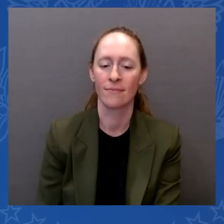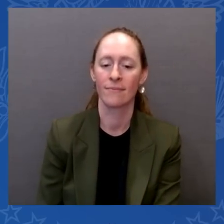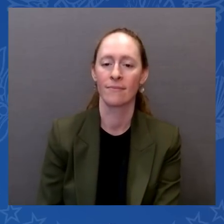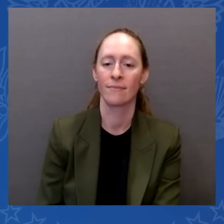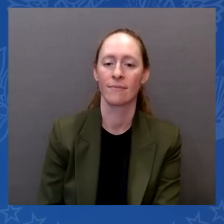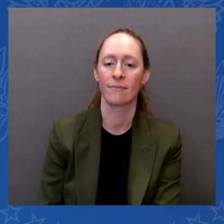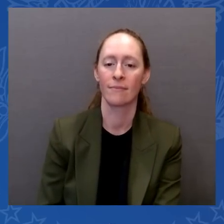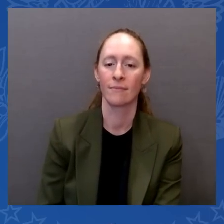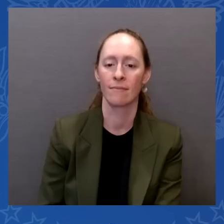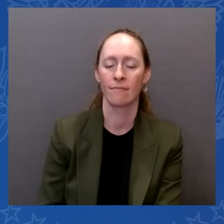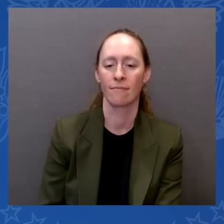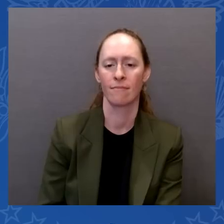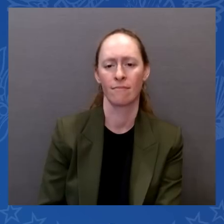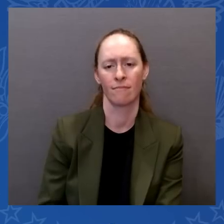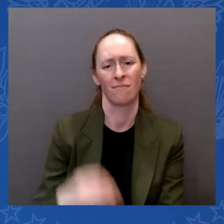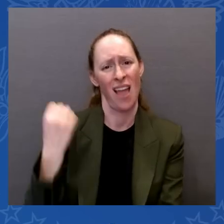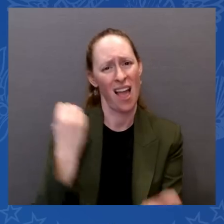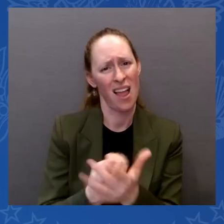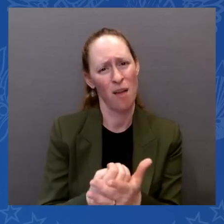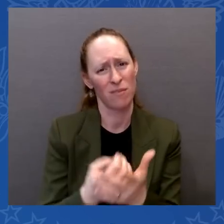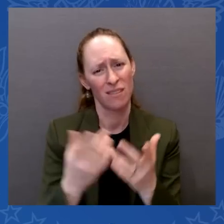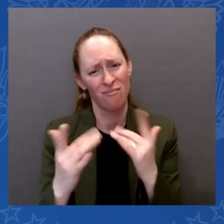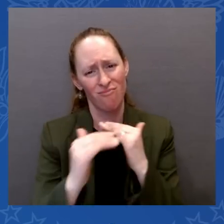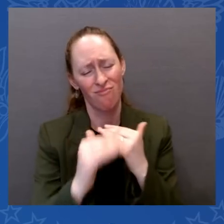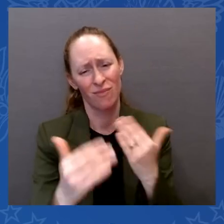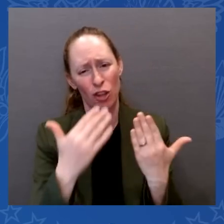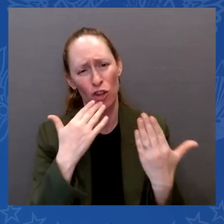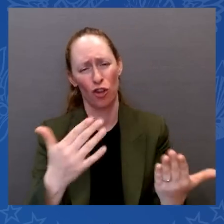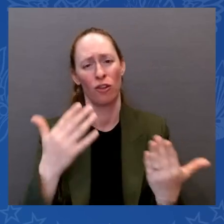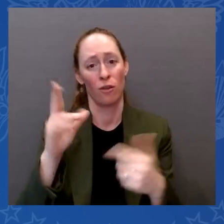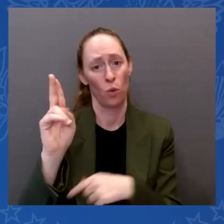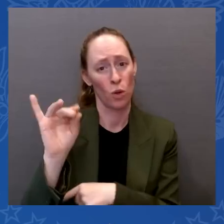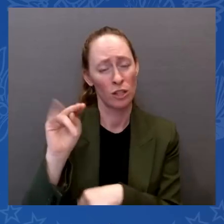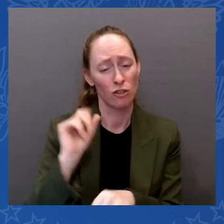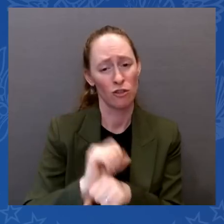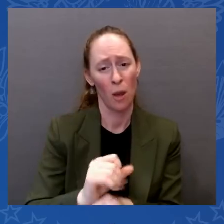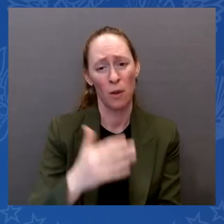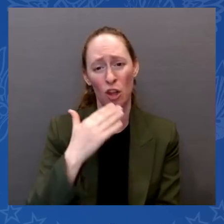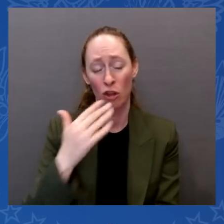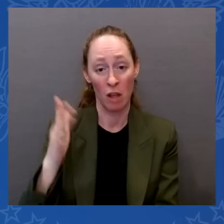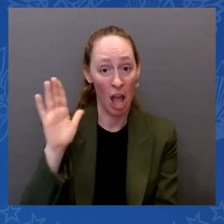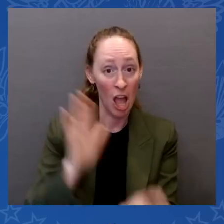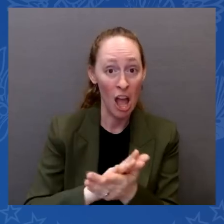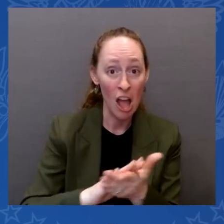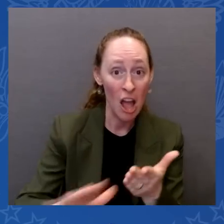that don't require college degrees. The economy that works for everybody through bold actions